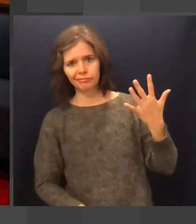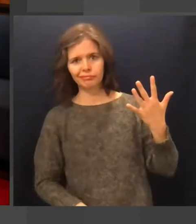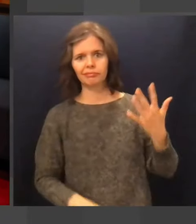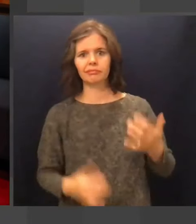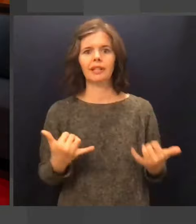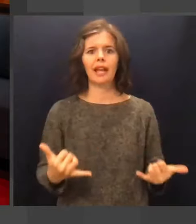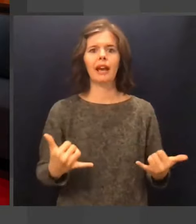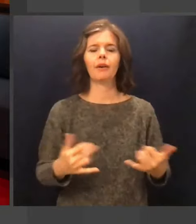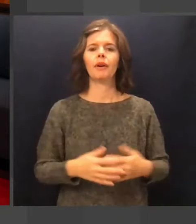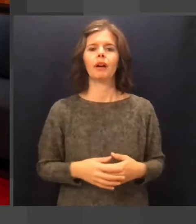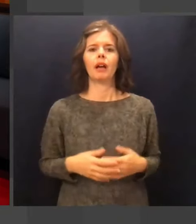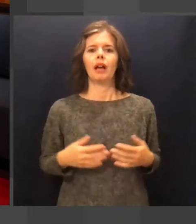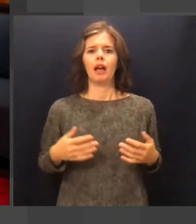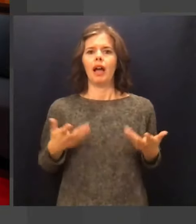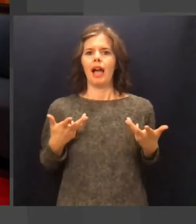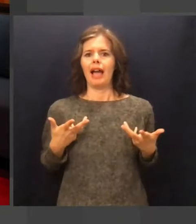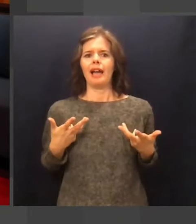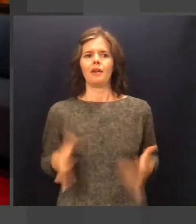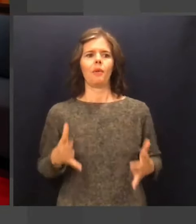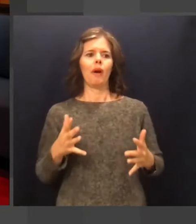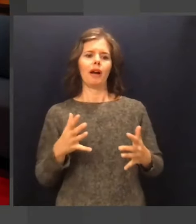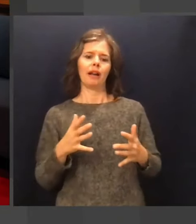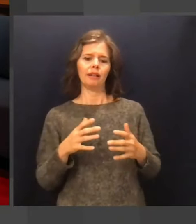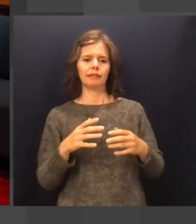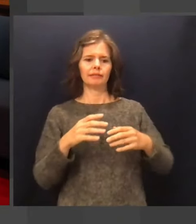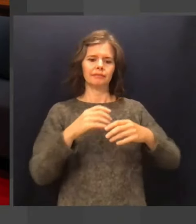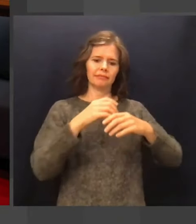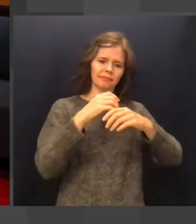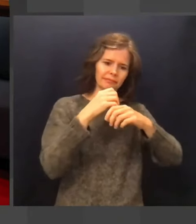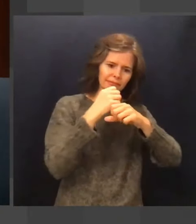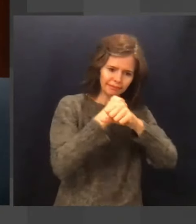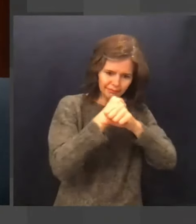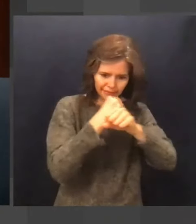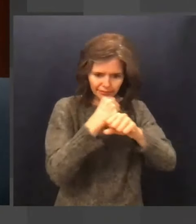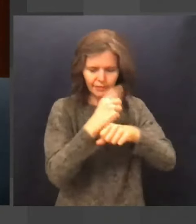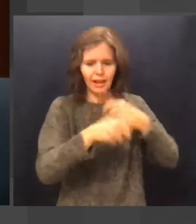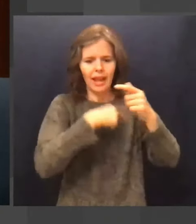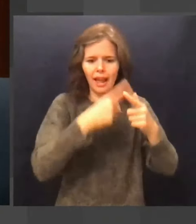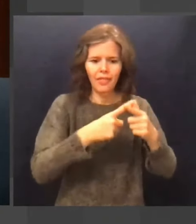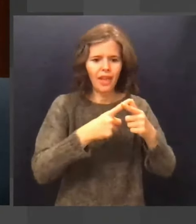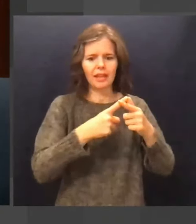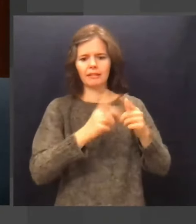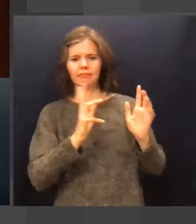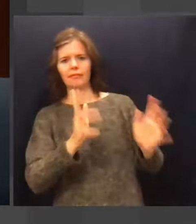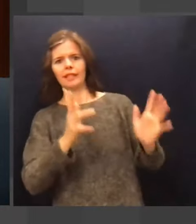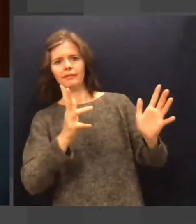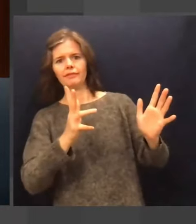PRODUCTS NOW I DON'T WANT TO DO SOMETHING HALFWAY AND LEAVE IT